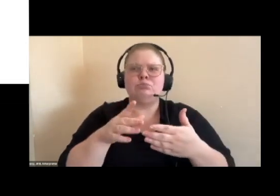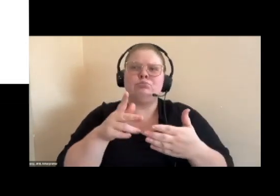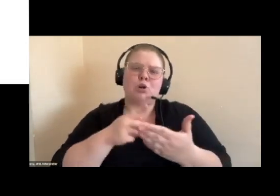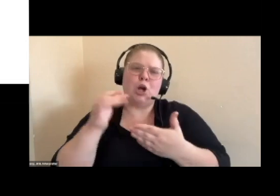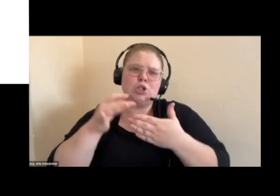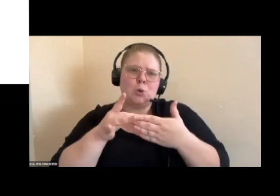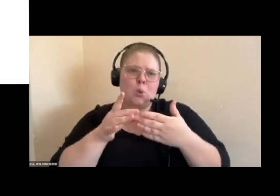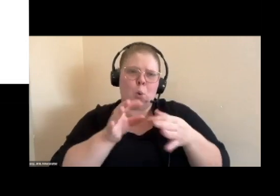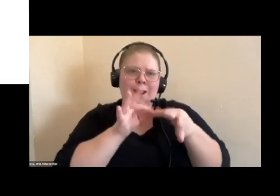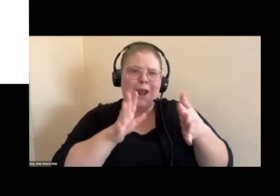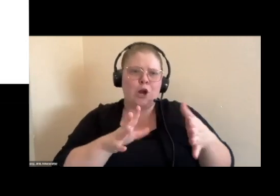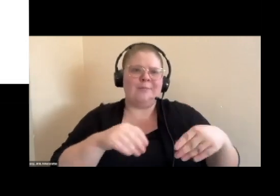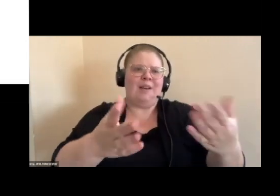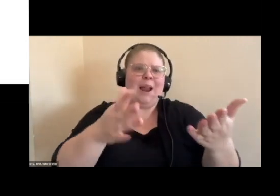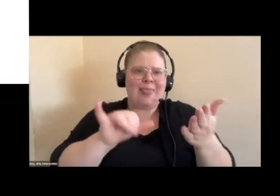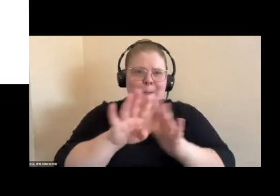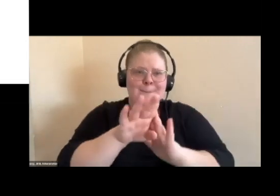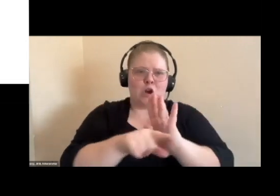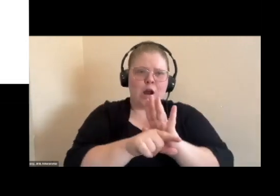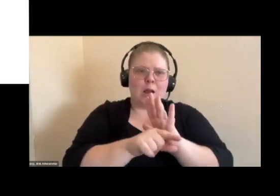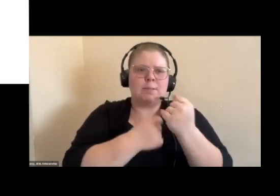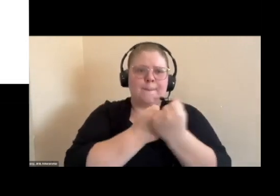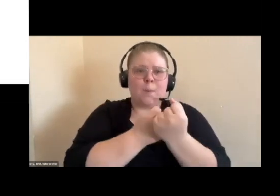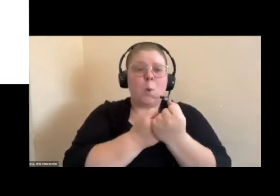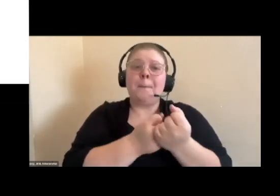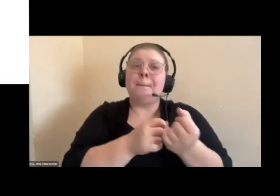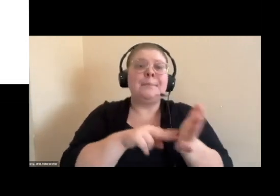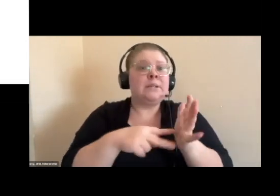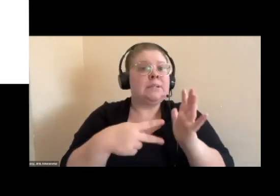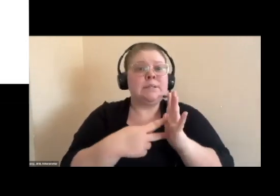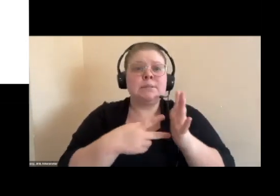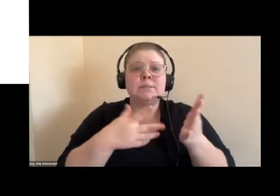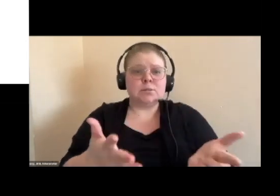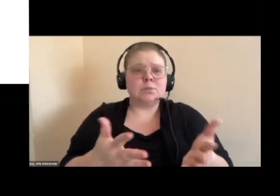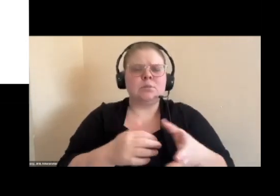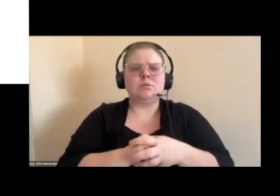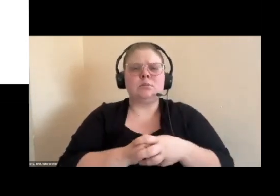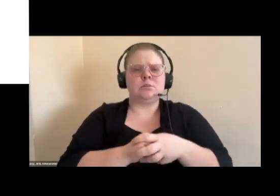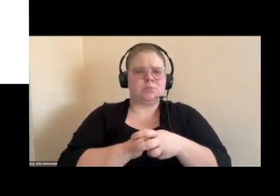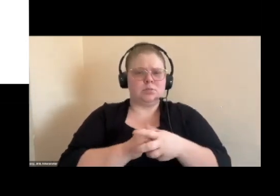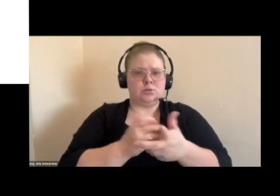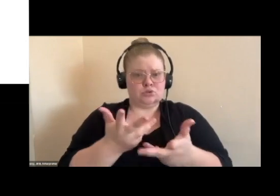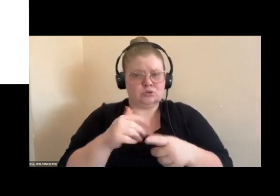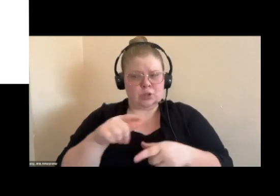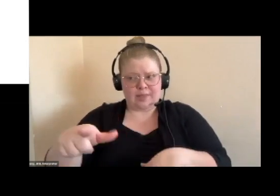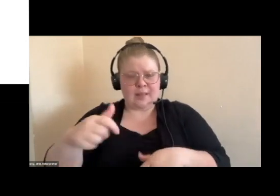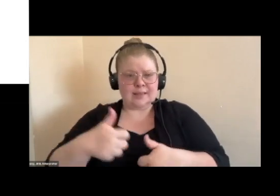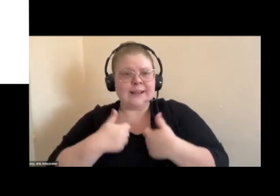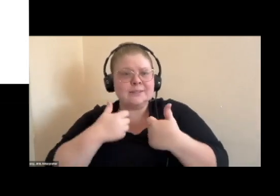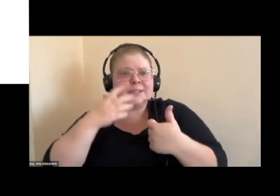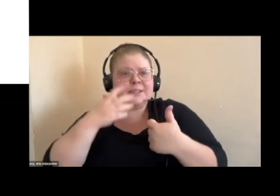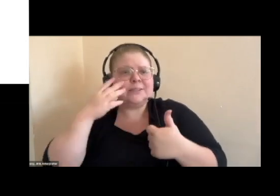That background support really included how did we train the lived experience on how